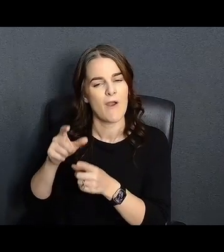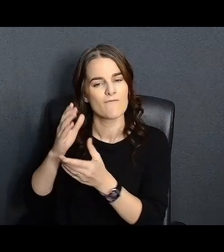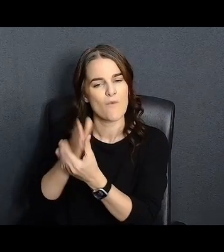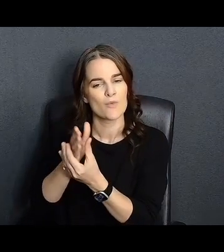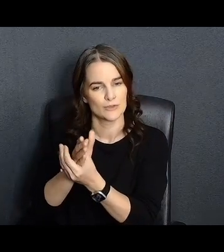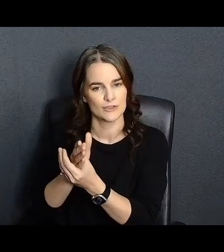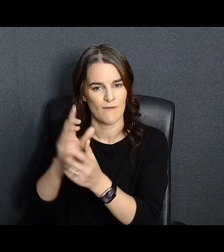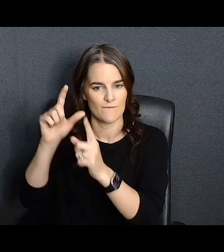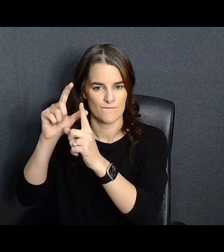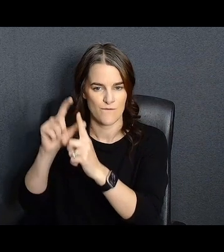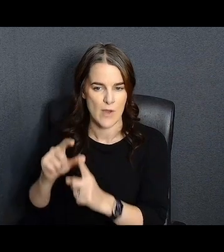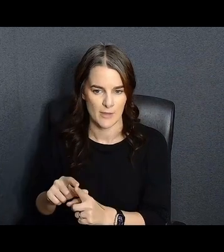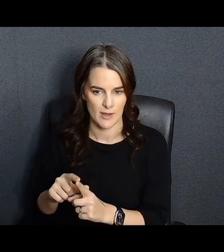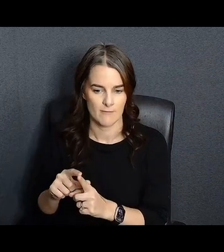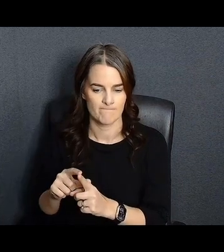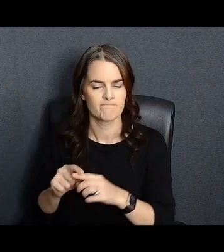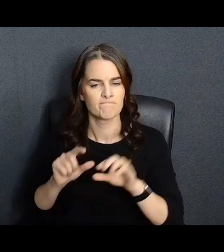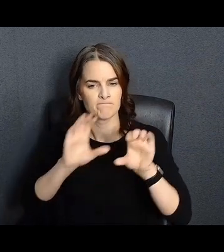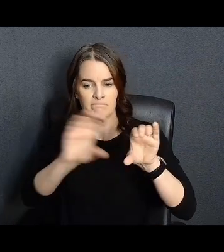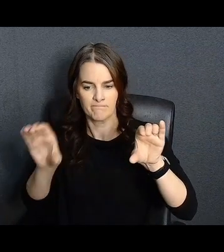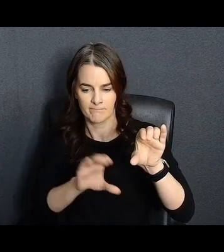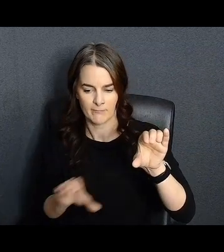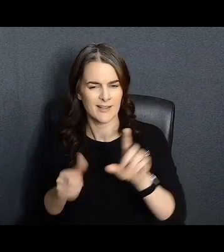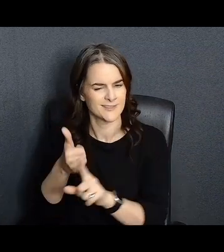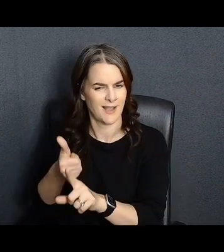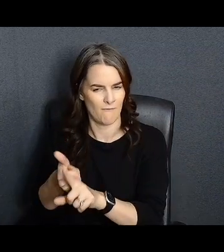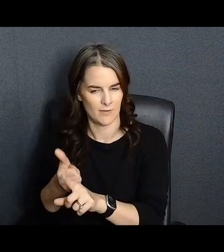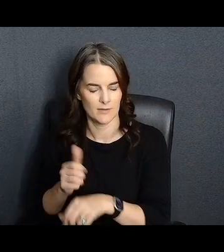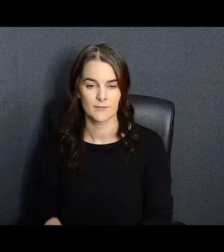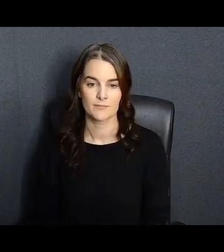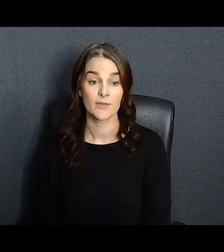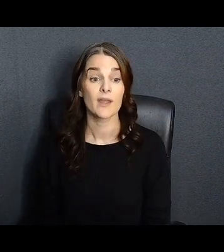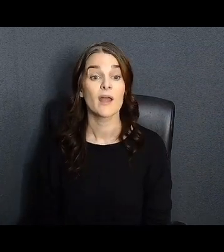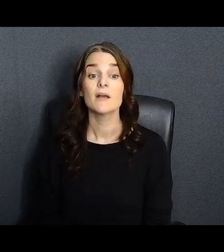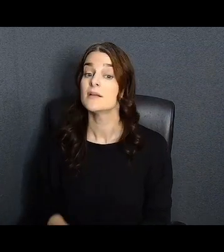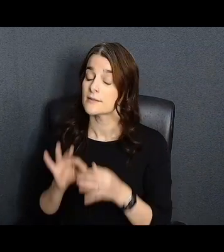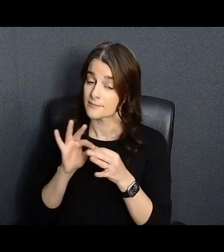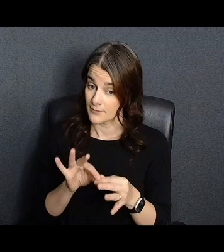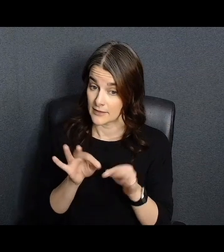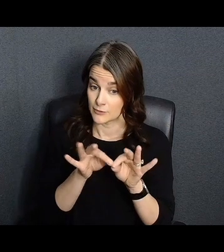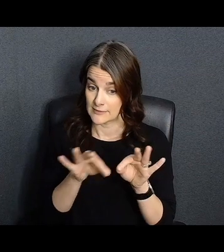organized by itself. So in terms of sentence creation,